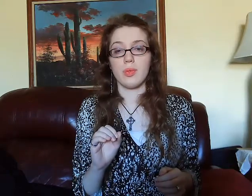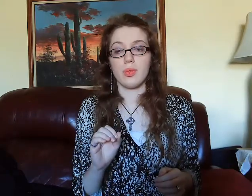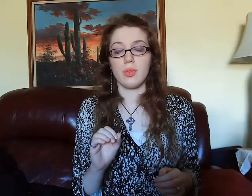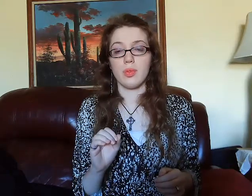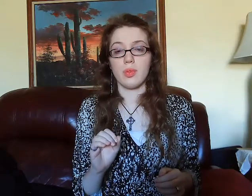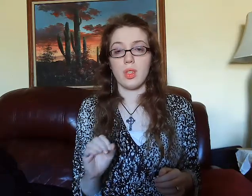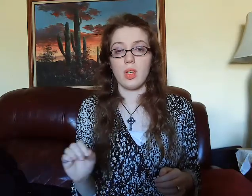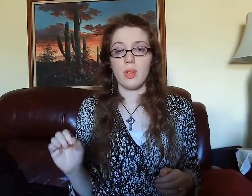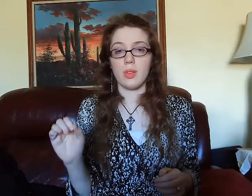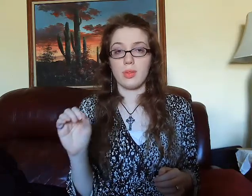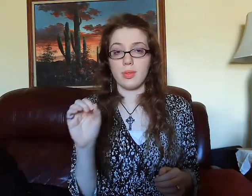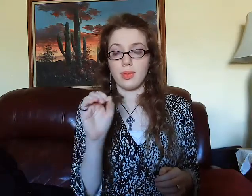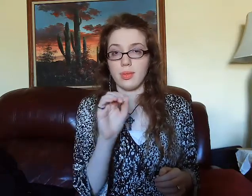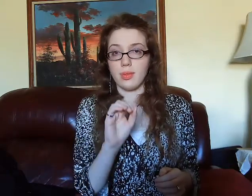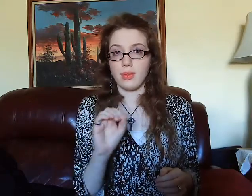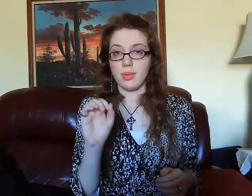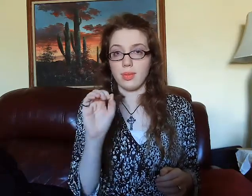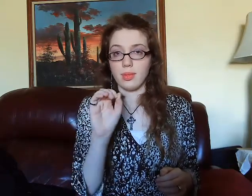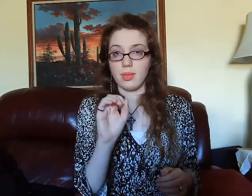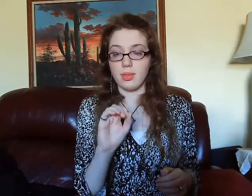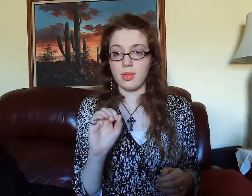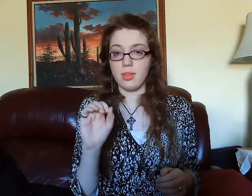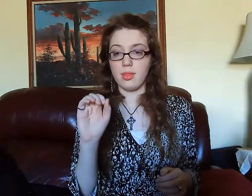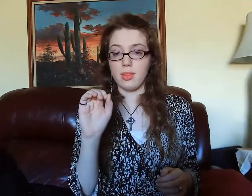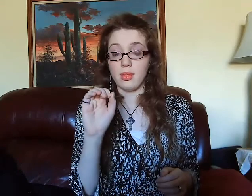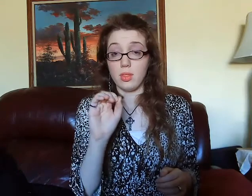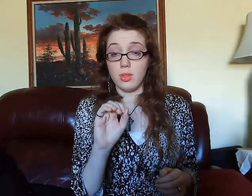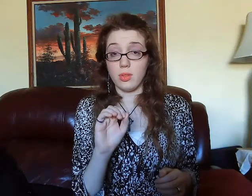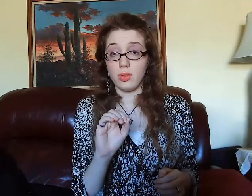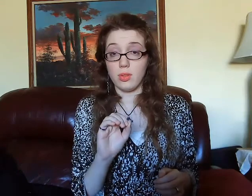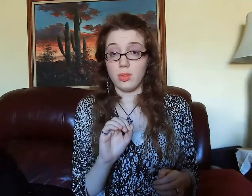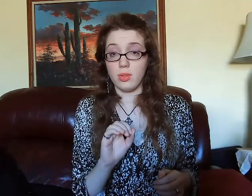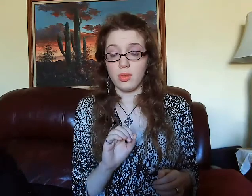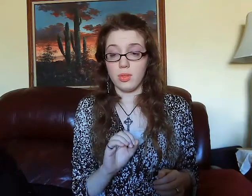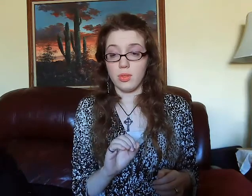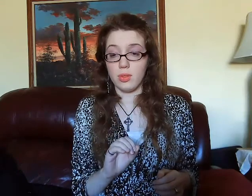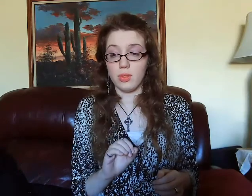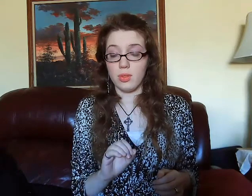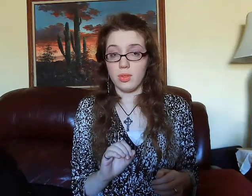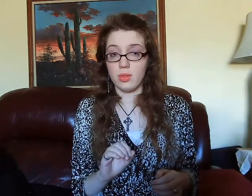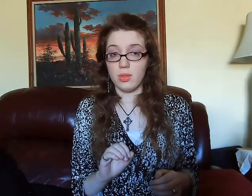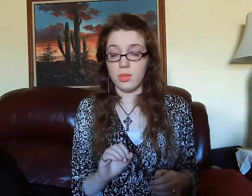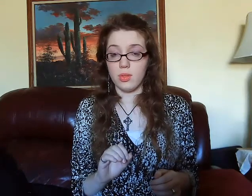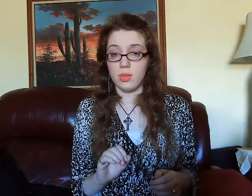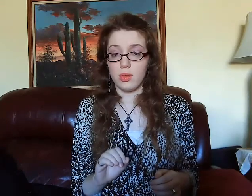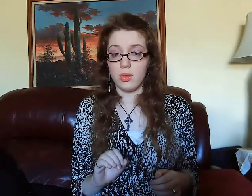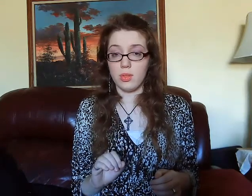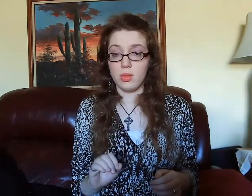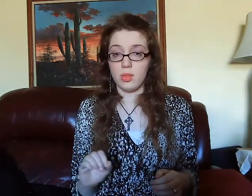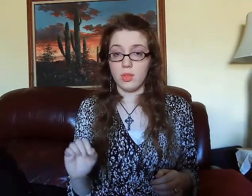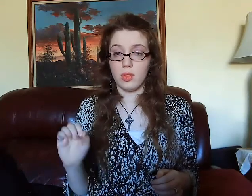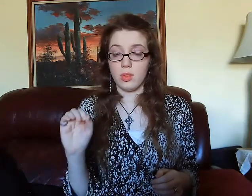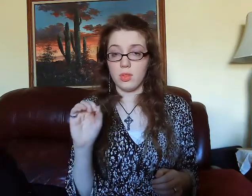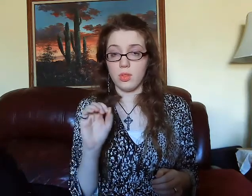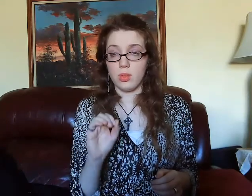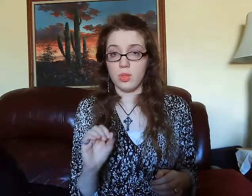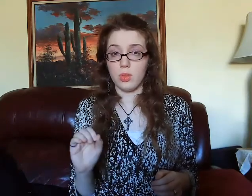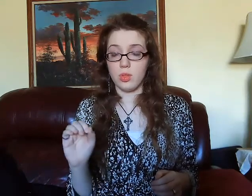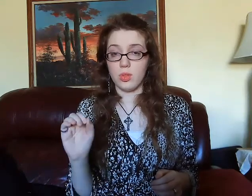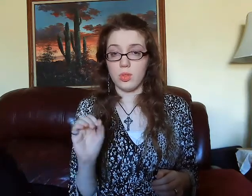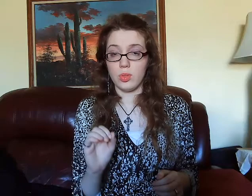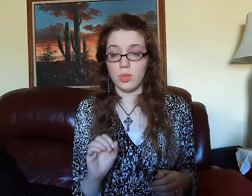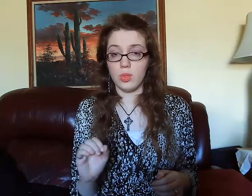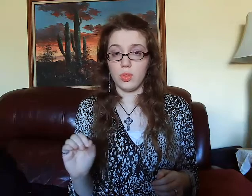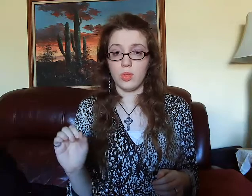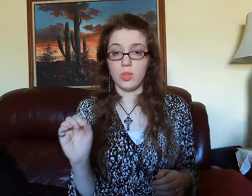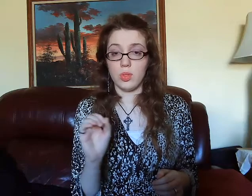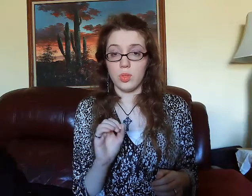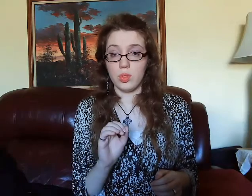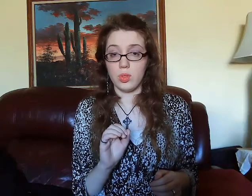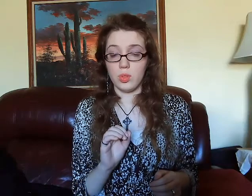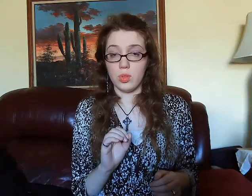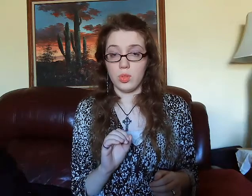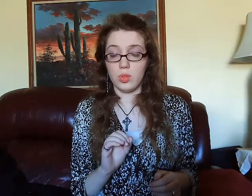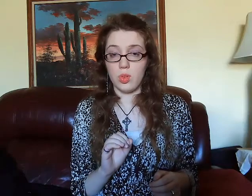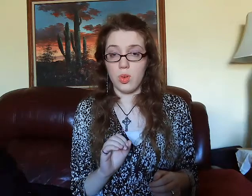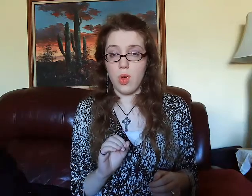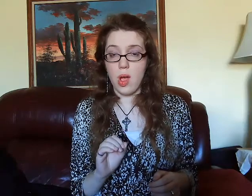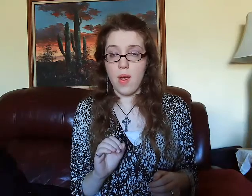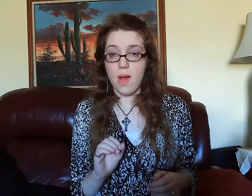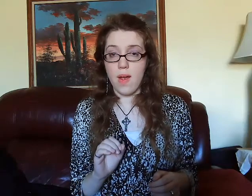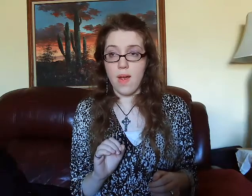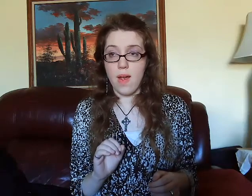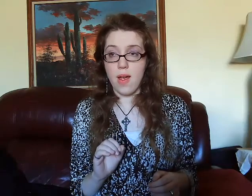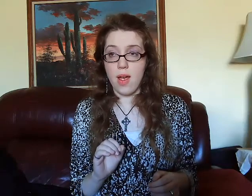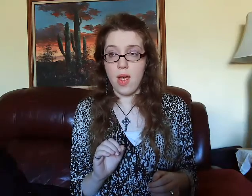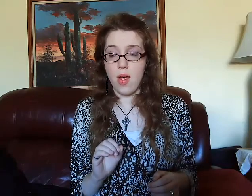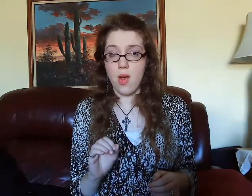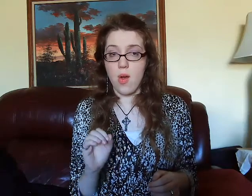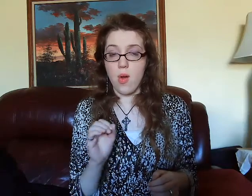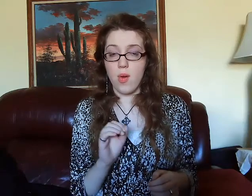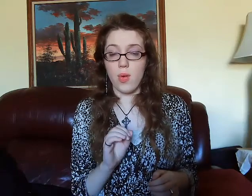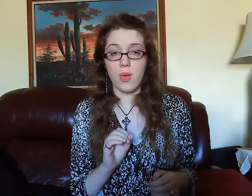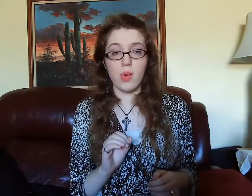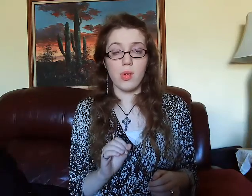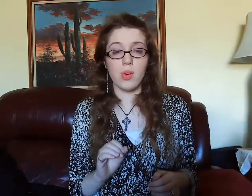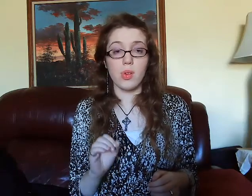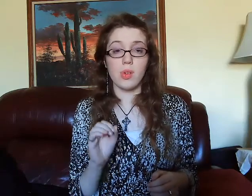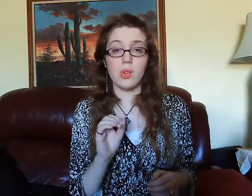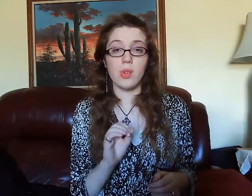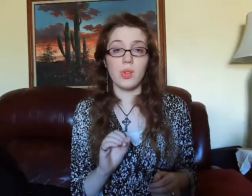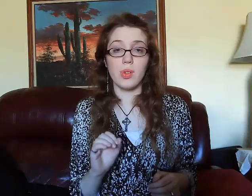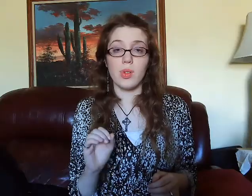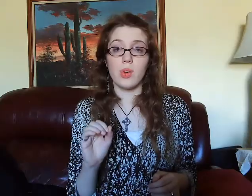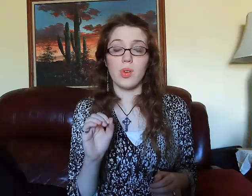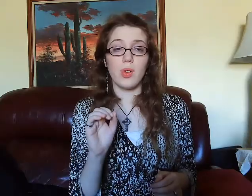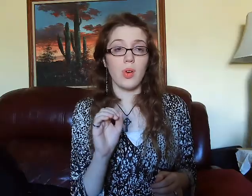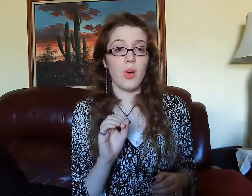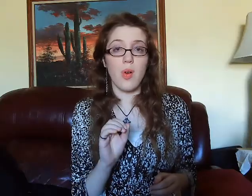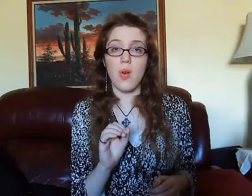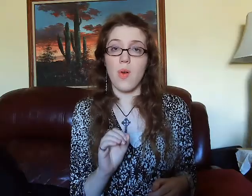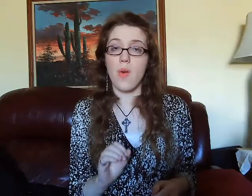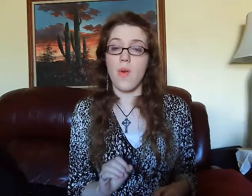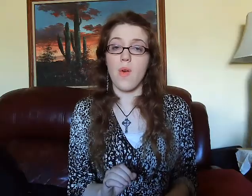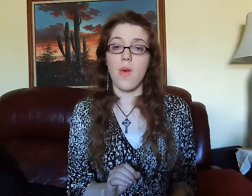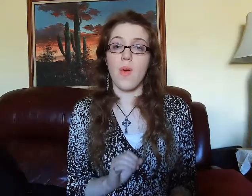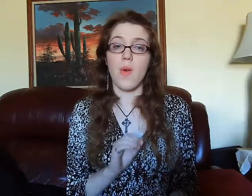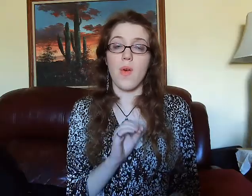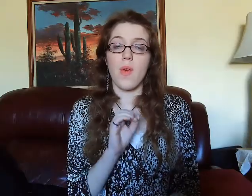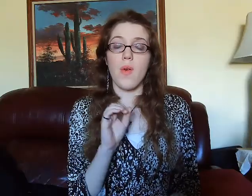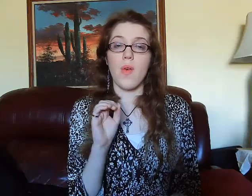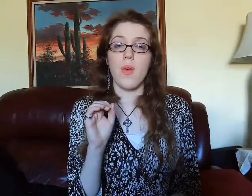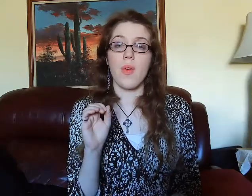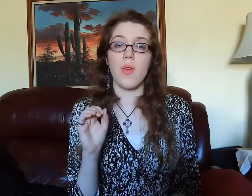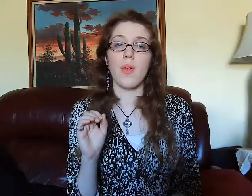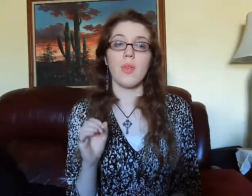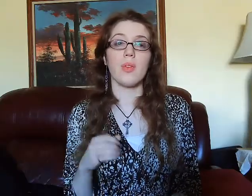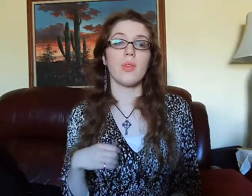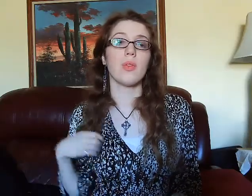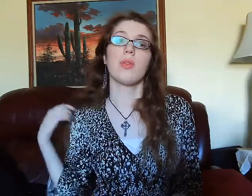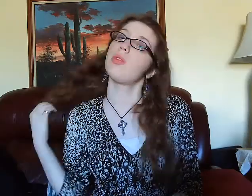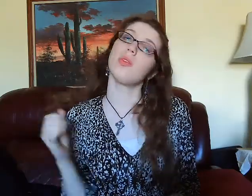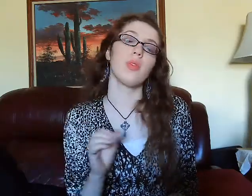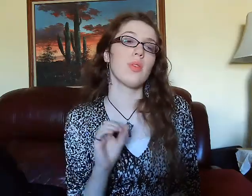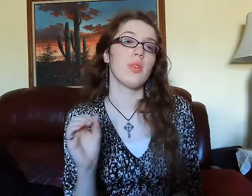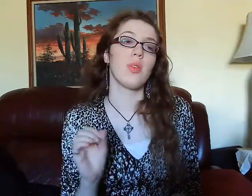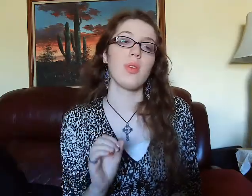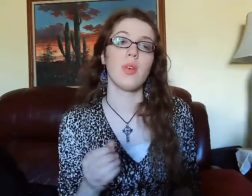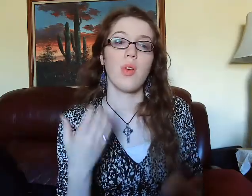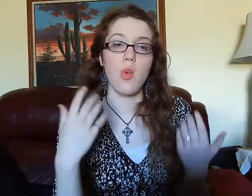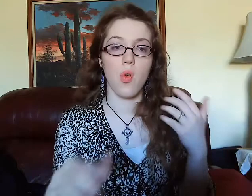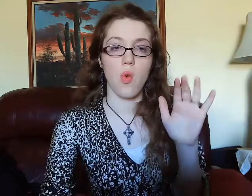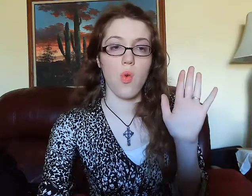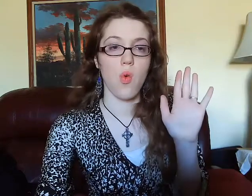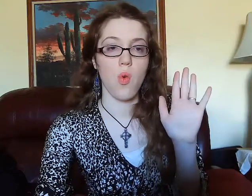FINISH